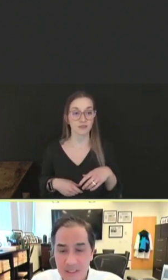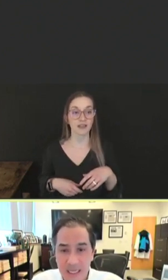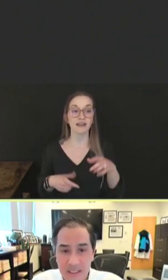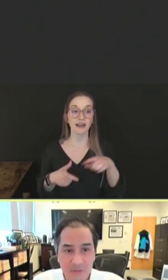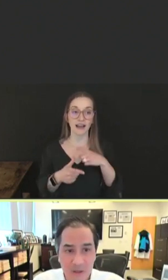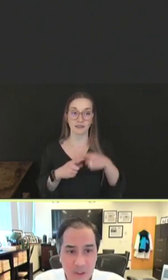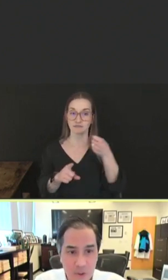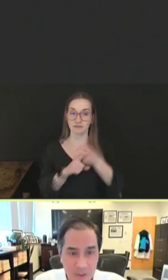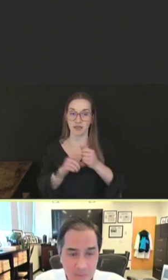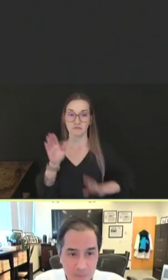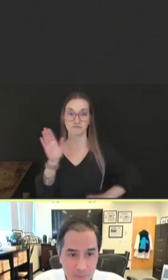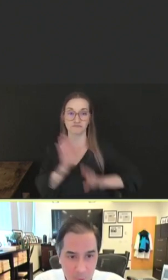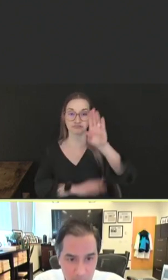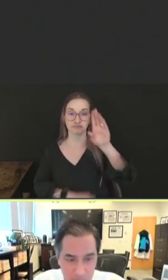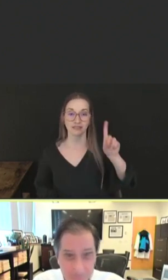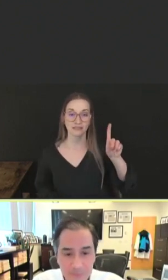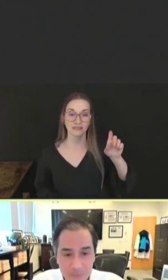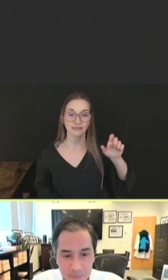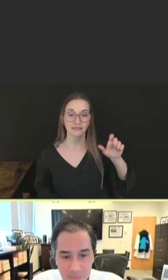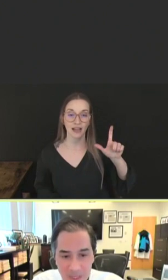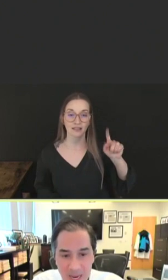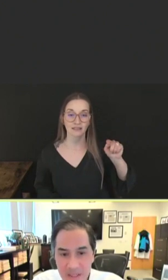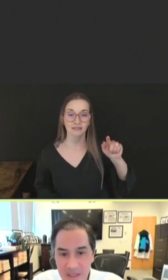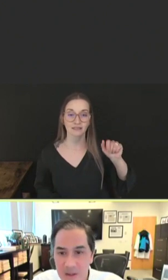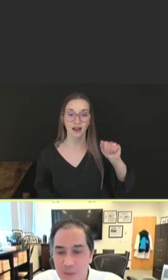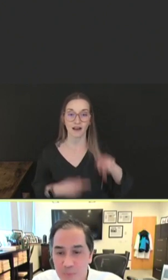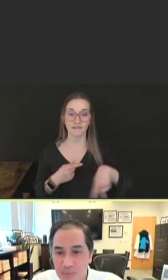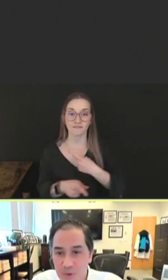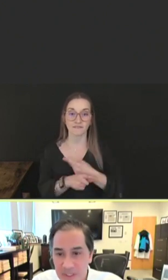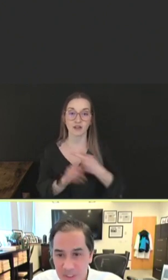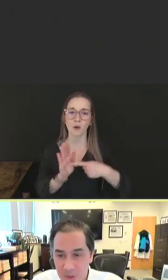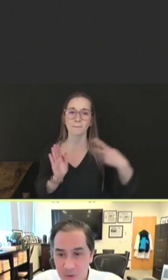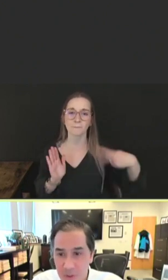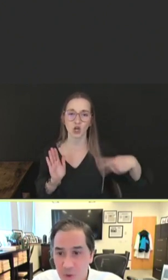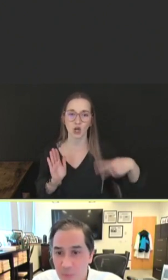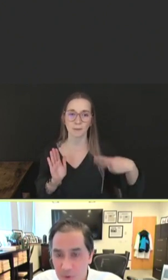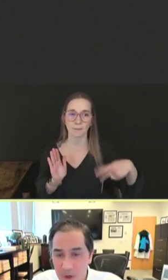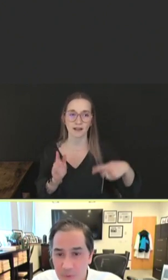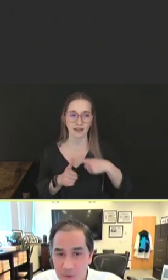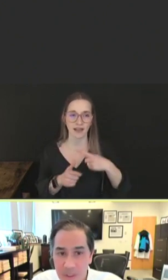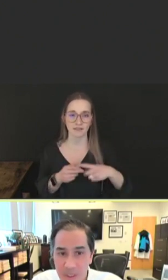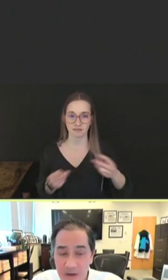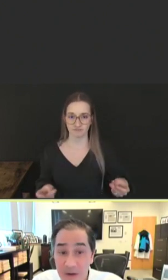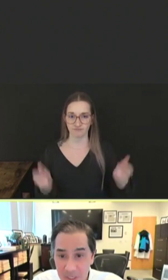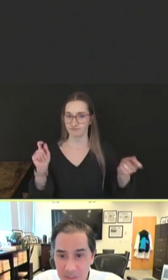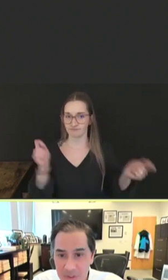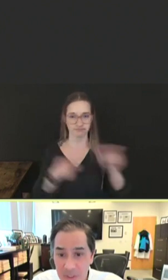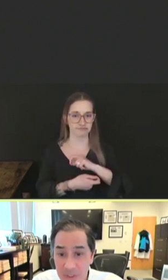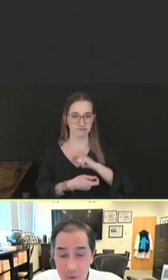the Delta variant shown in purple. And then an abrupt transition to the Omicron variants that